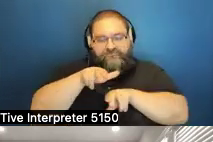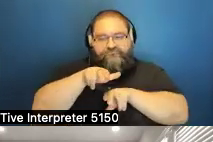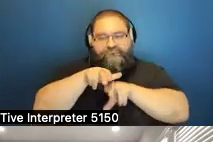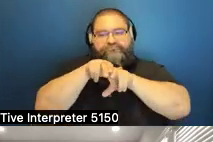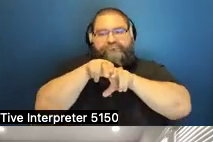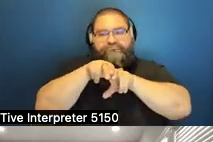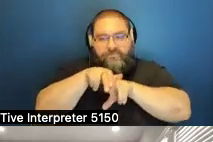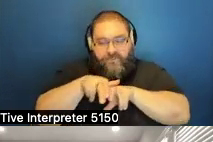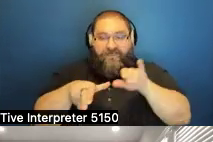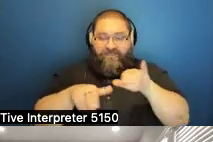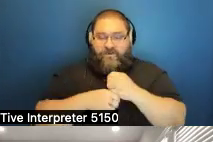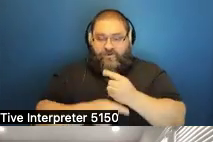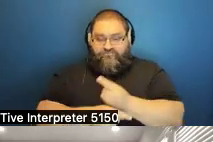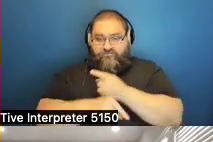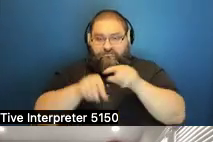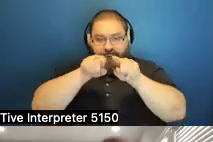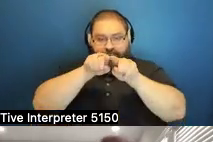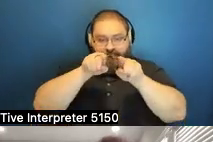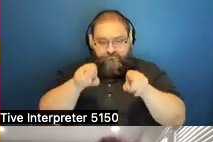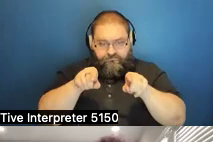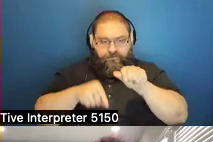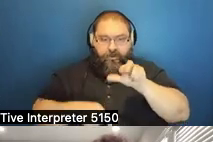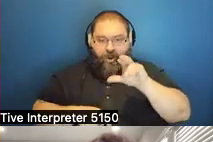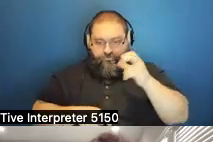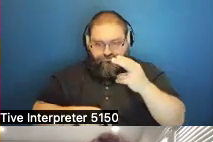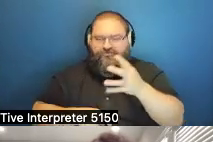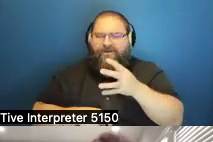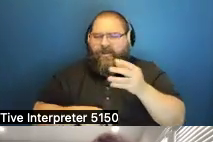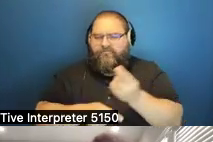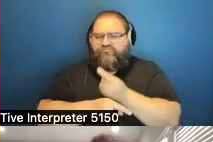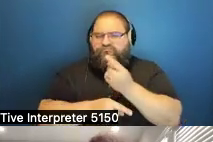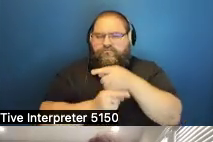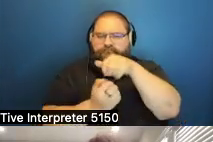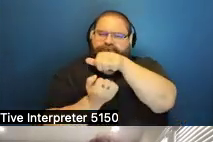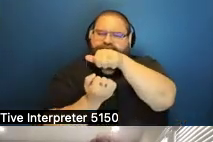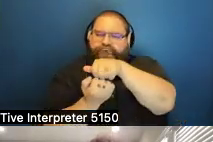art form and good dental alignment. 19:48:11 There is minimal compression